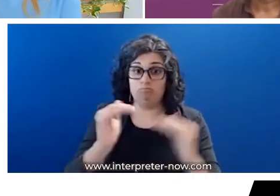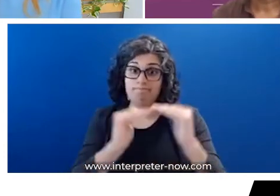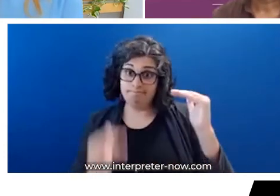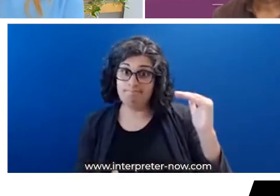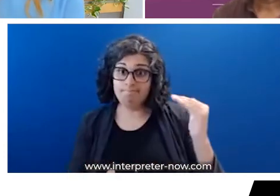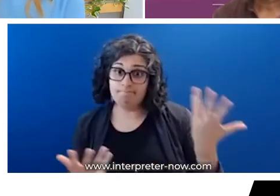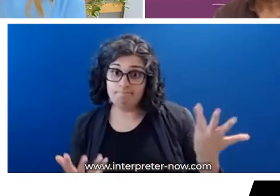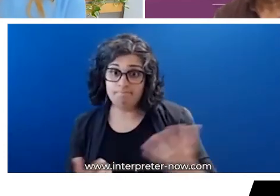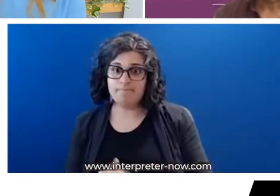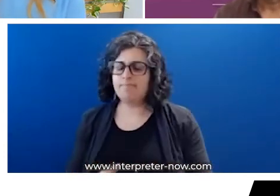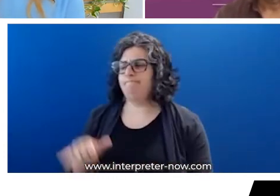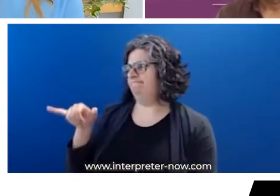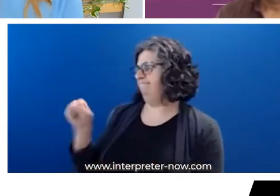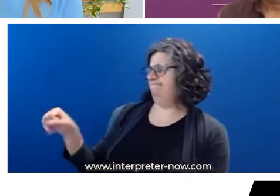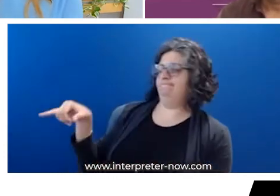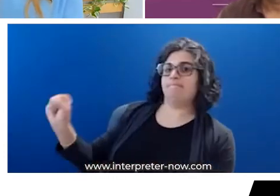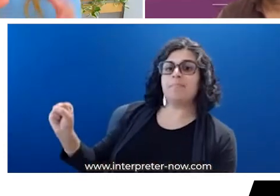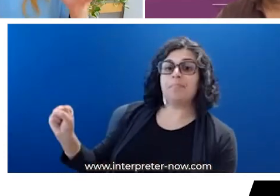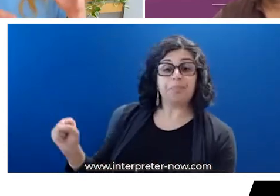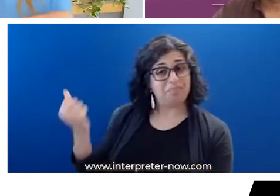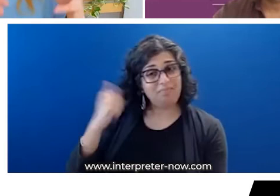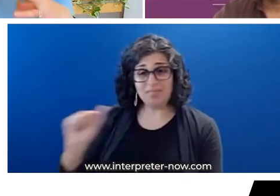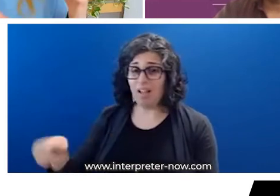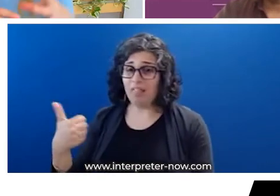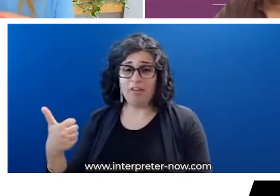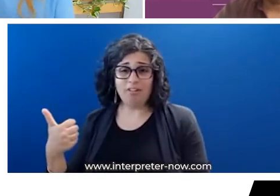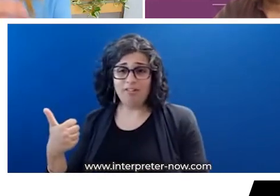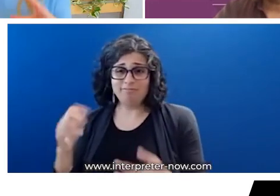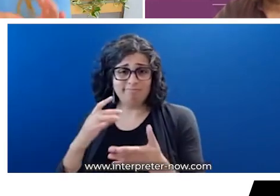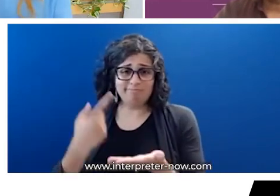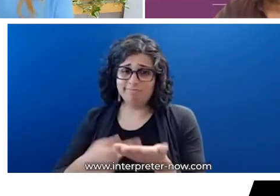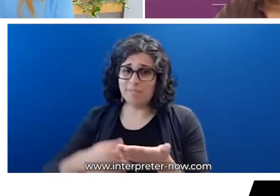Yeah, absolutely. Is there anything that we've missed that we haven't covered that you think is important